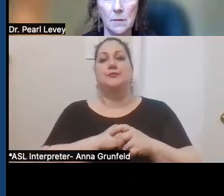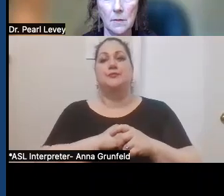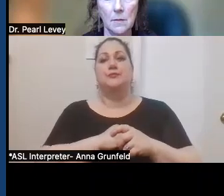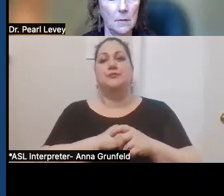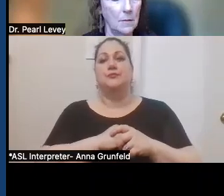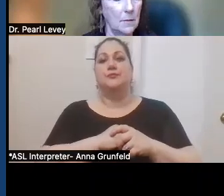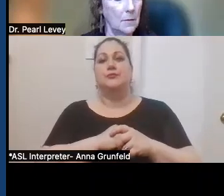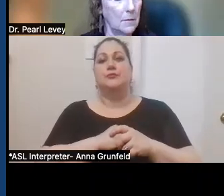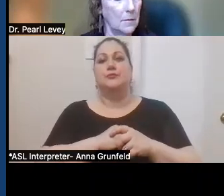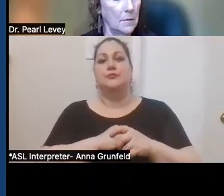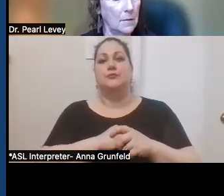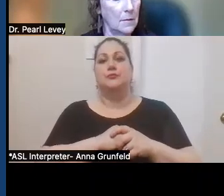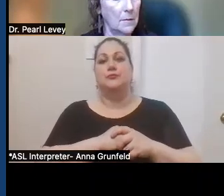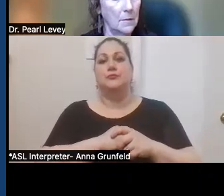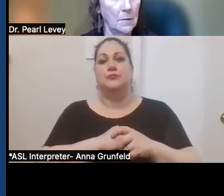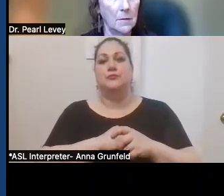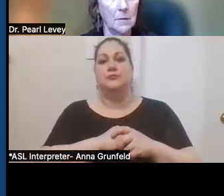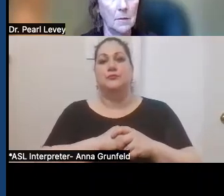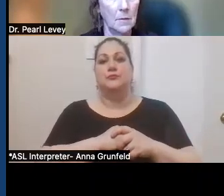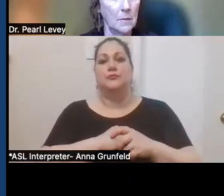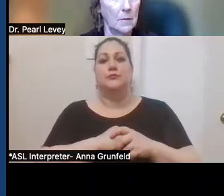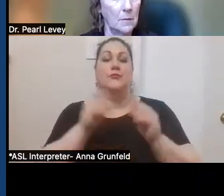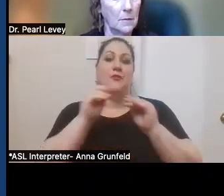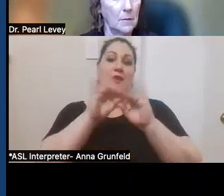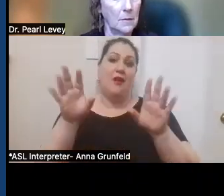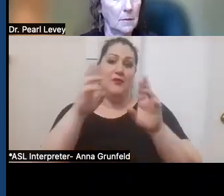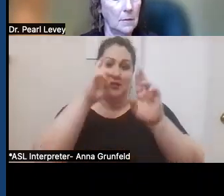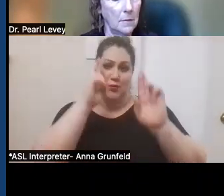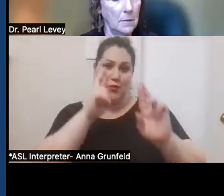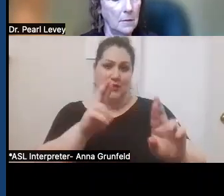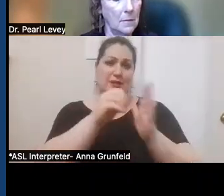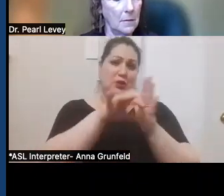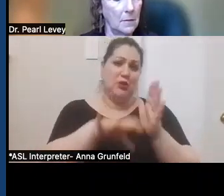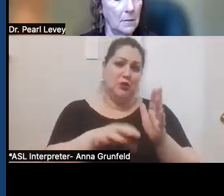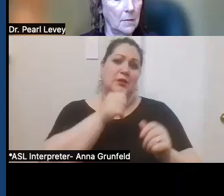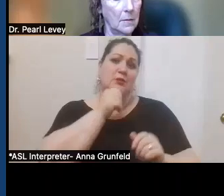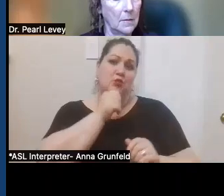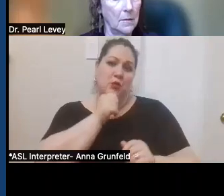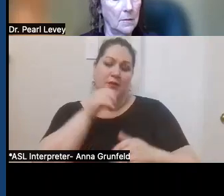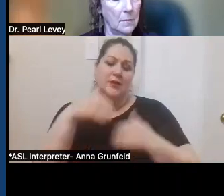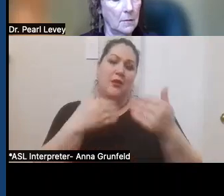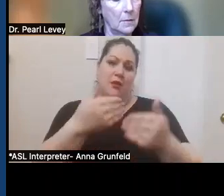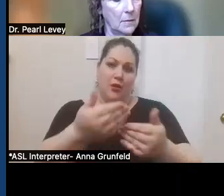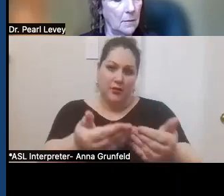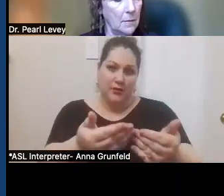obviously respecting the student's privacy along the way and be careful not to share